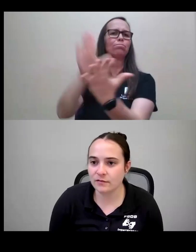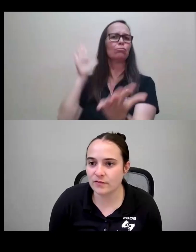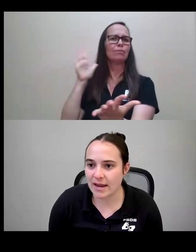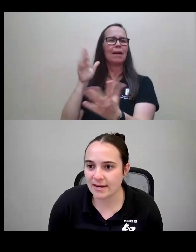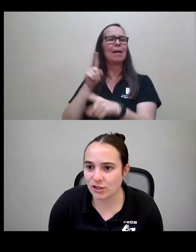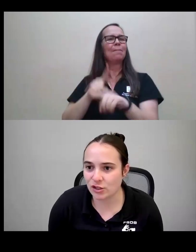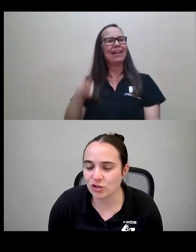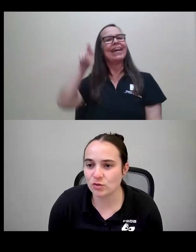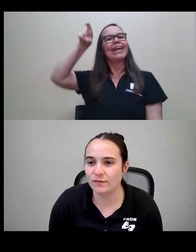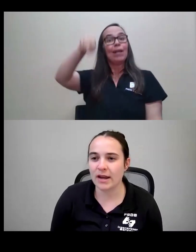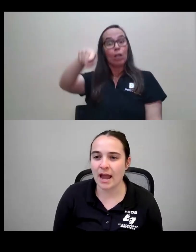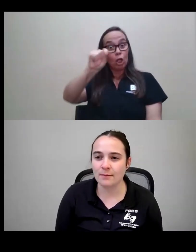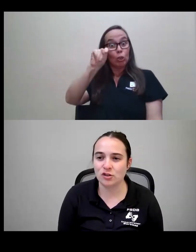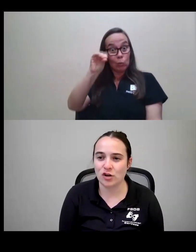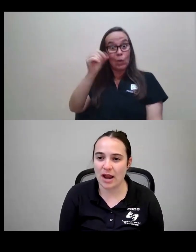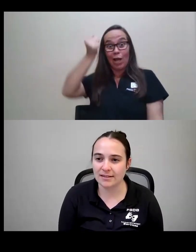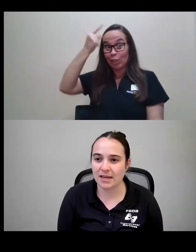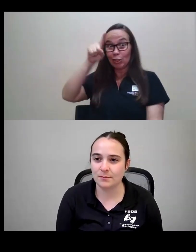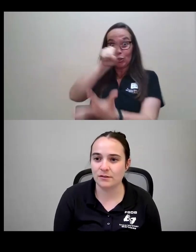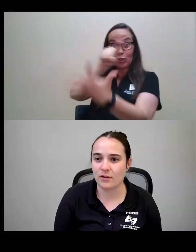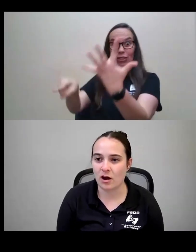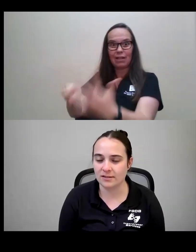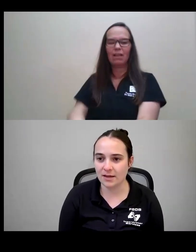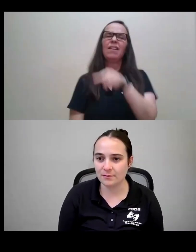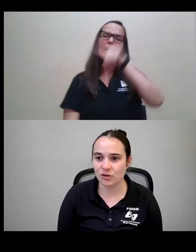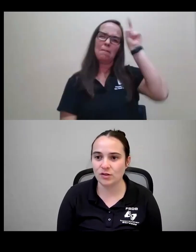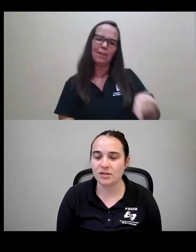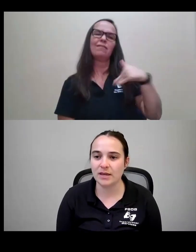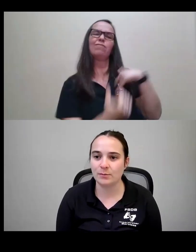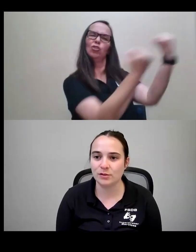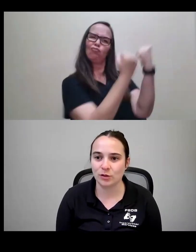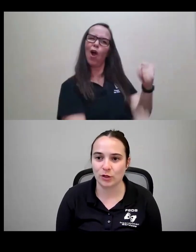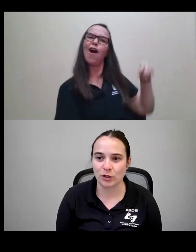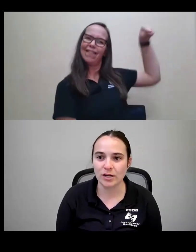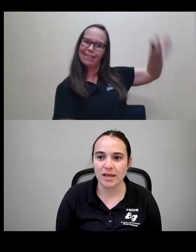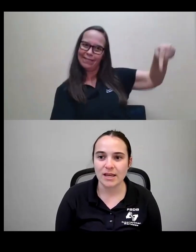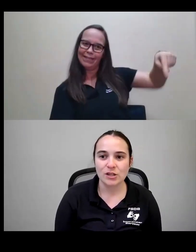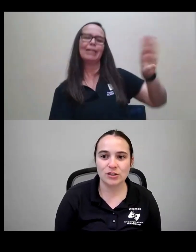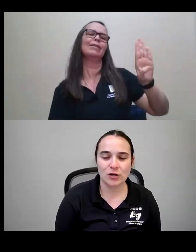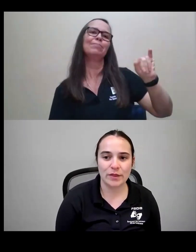things of that nature." So it's very abstract types of concepts. So you need to be able to learn